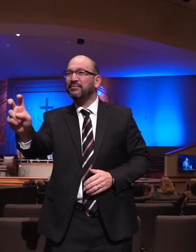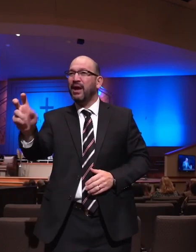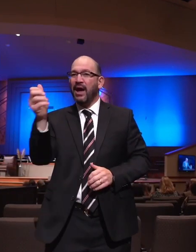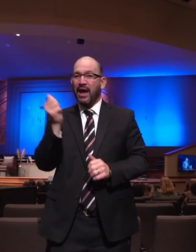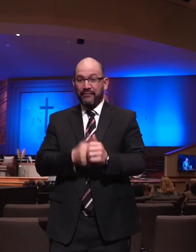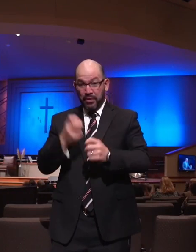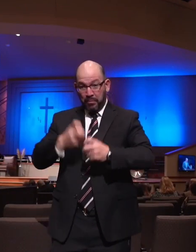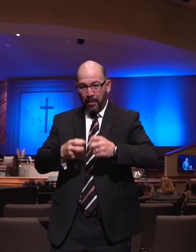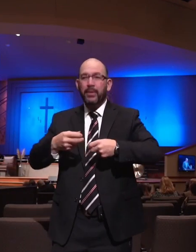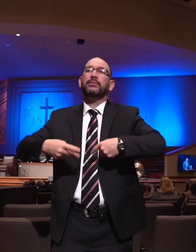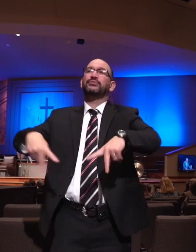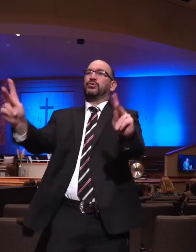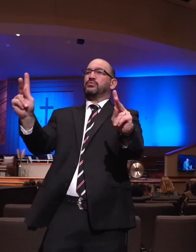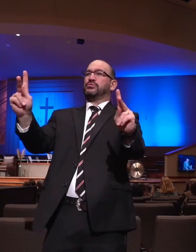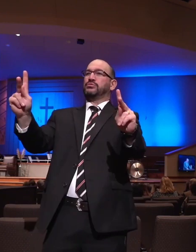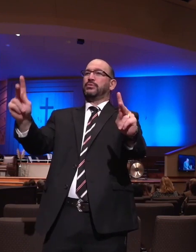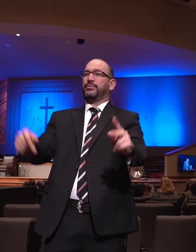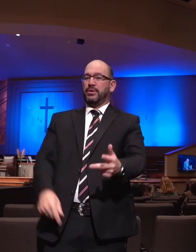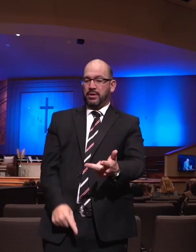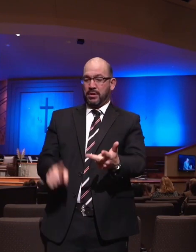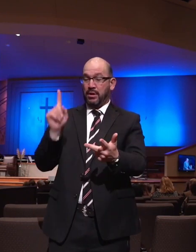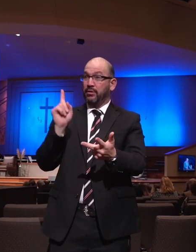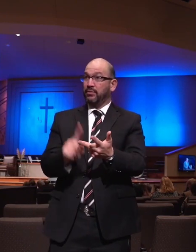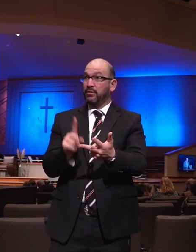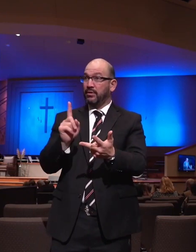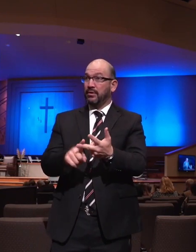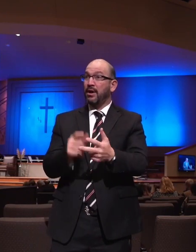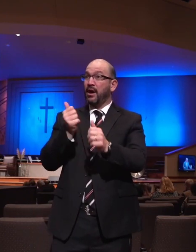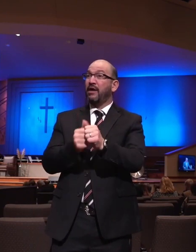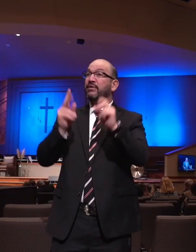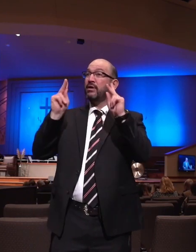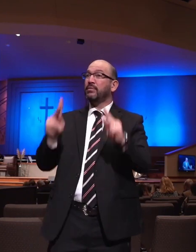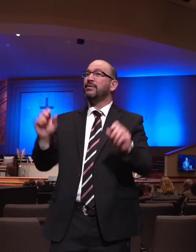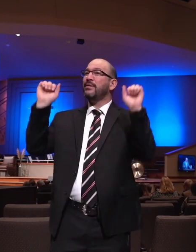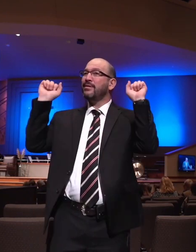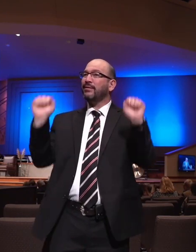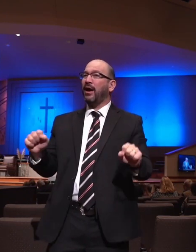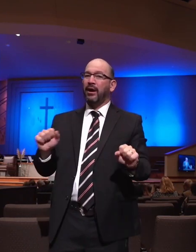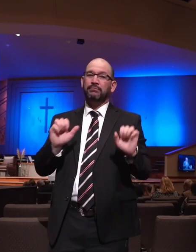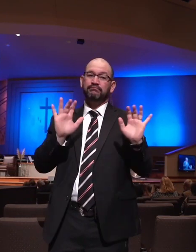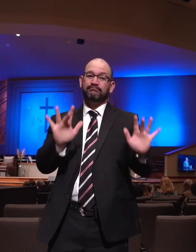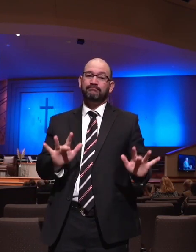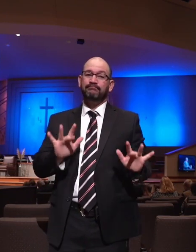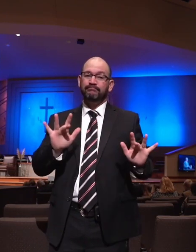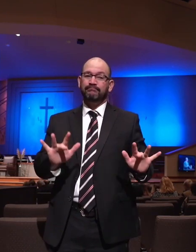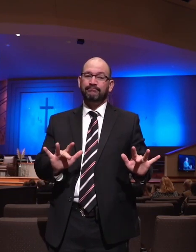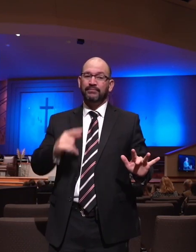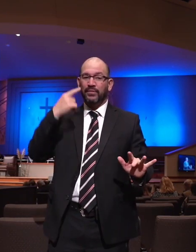number three everyone can care so they can share